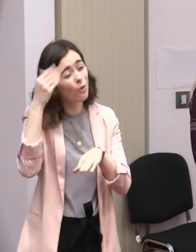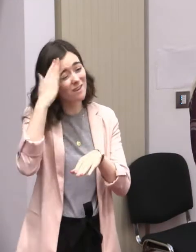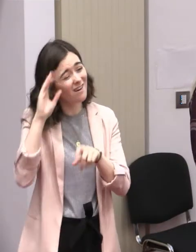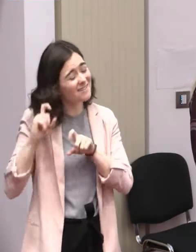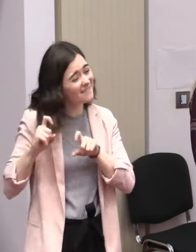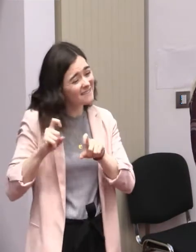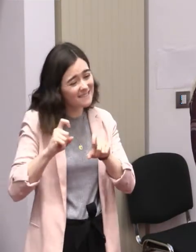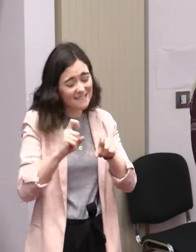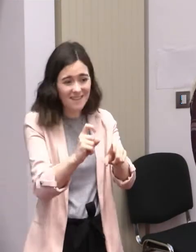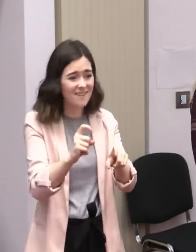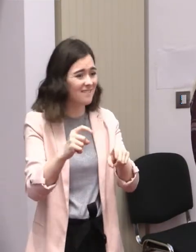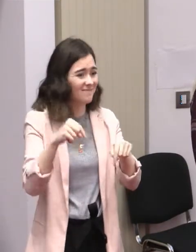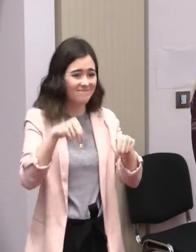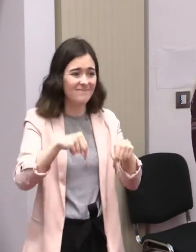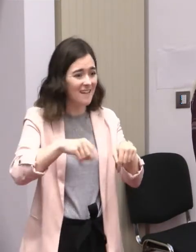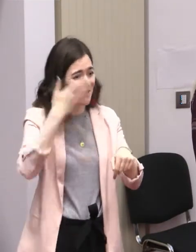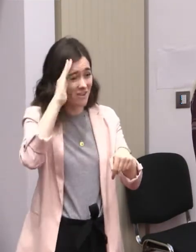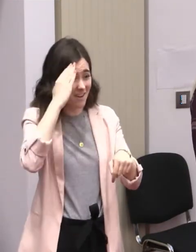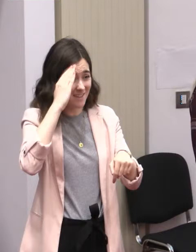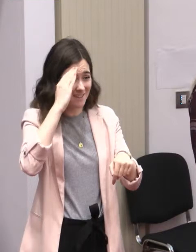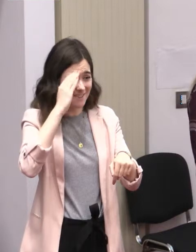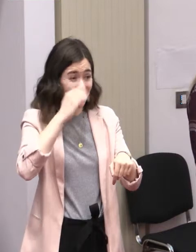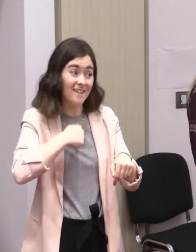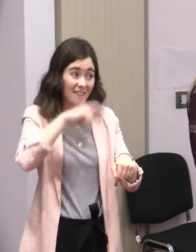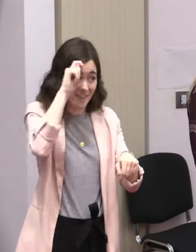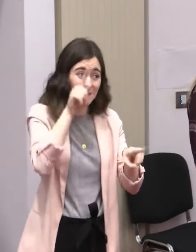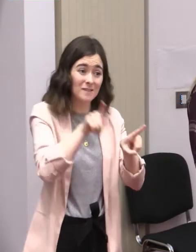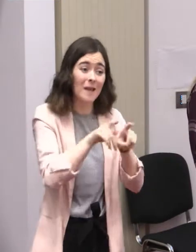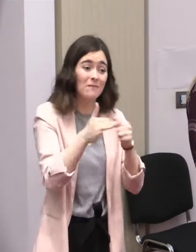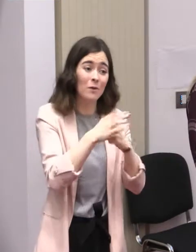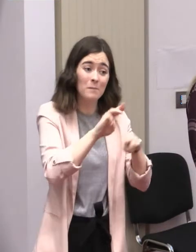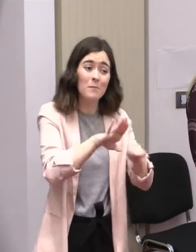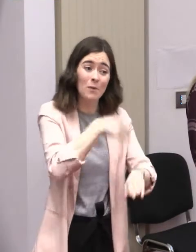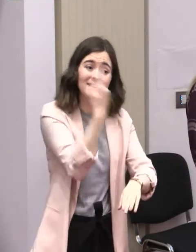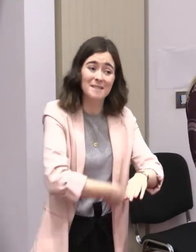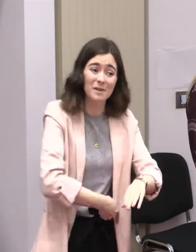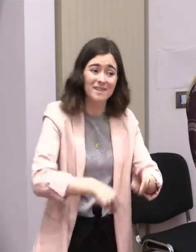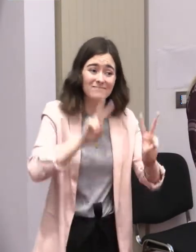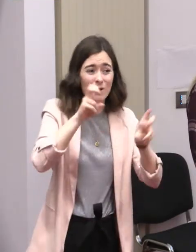I argue old Ireland is alive for people with disabilities.